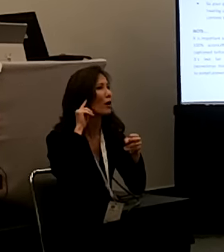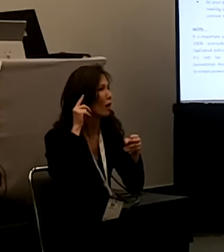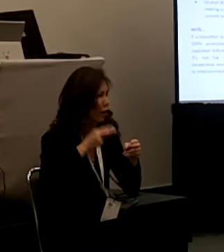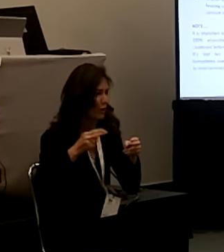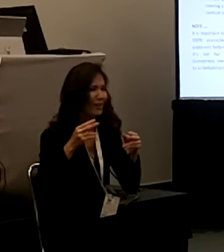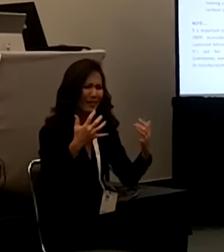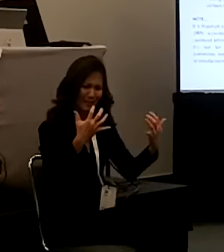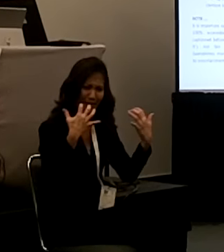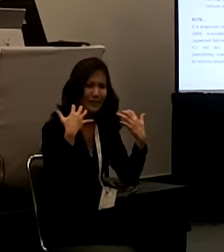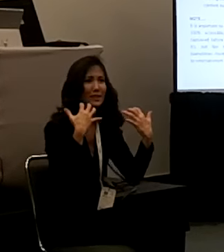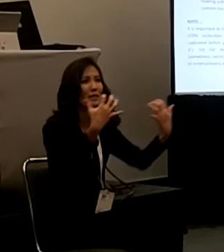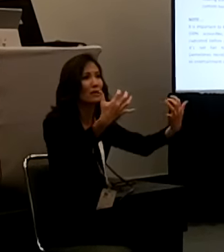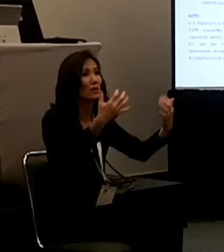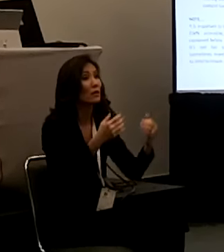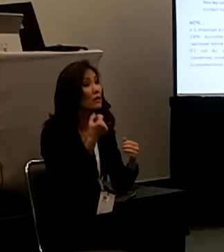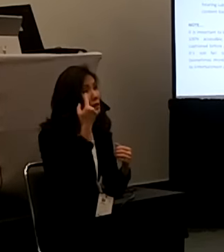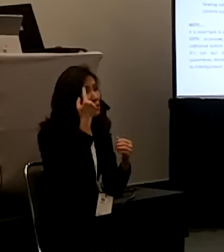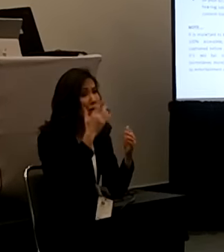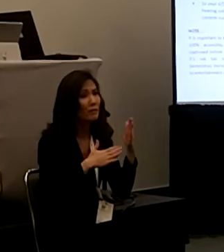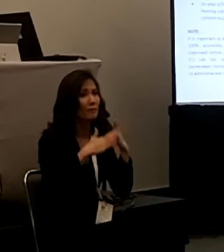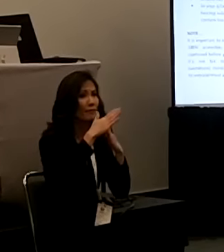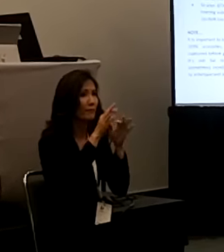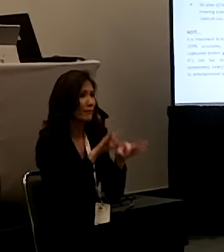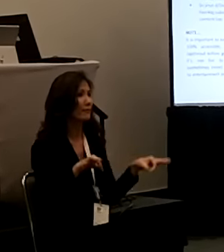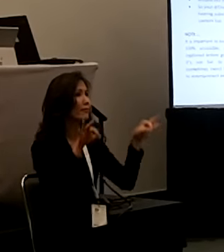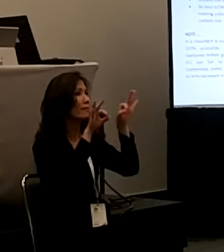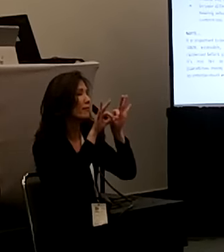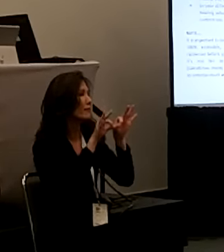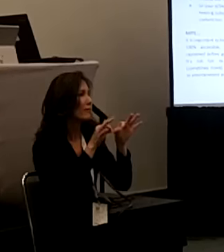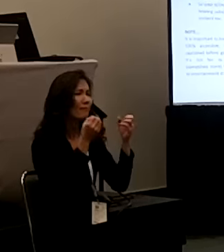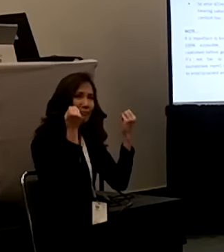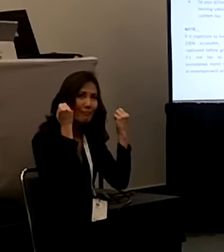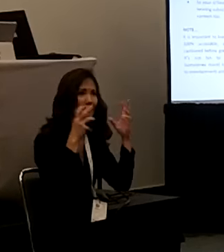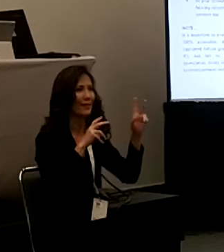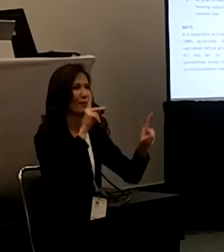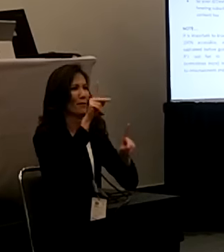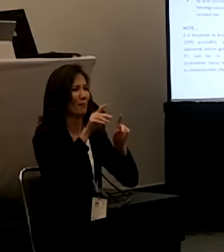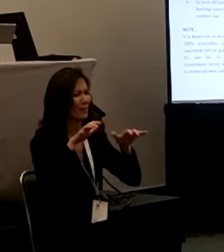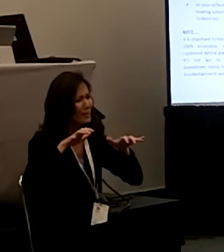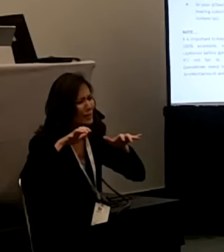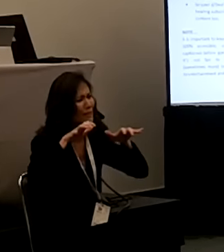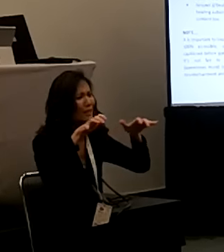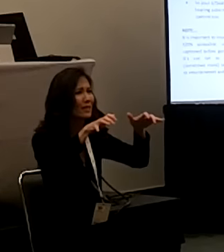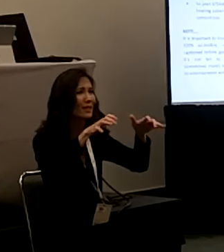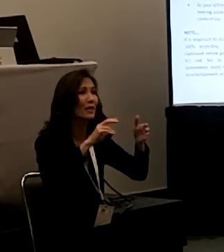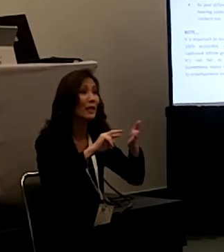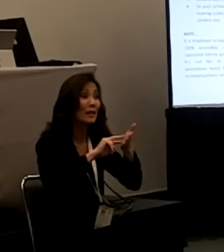And the most important thing is because there's so many people, you would have the possibility of bringing them